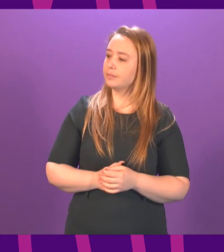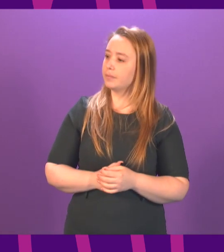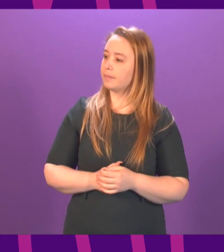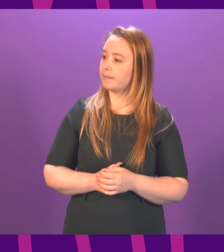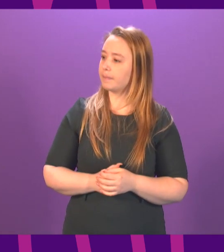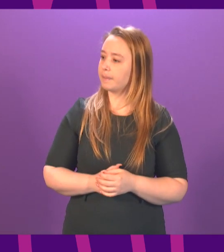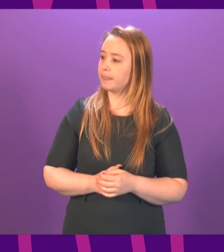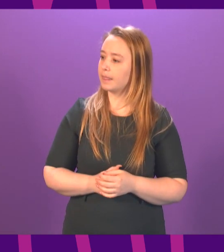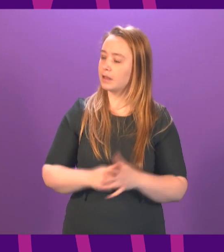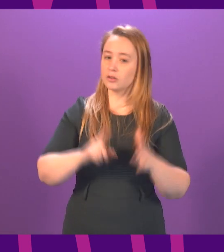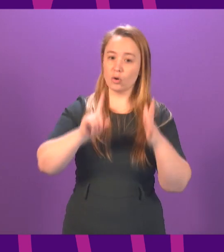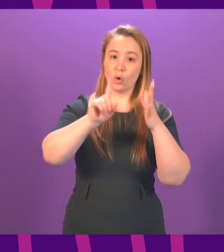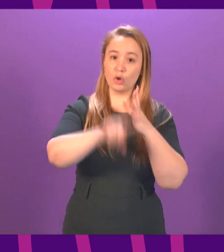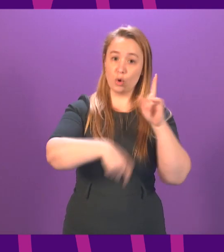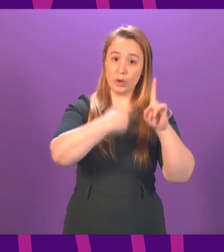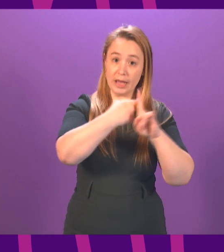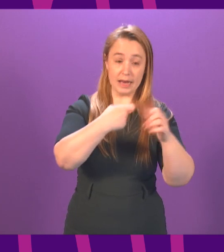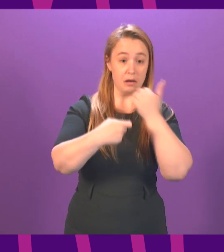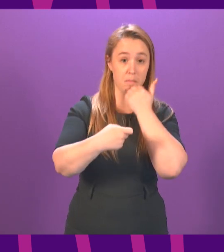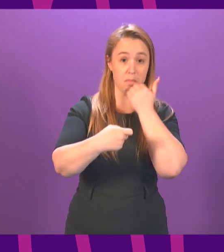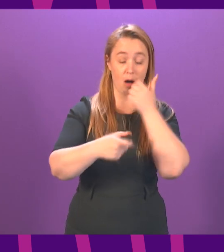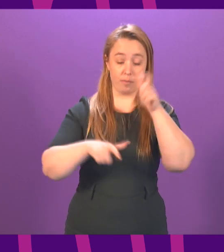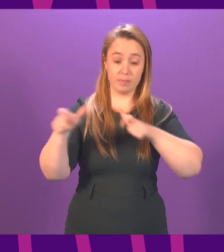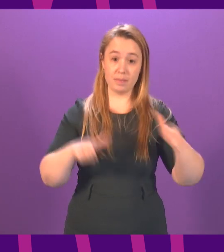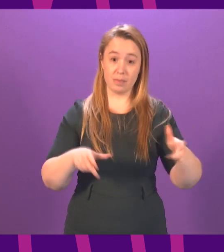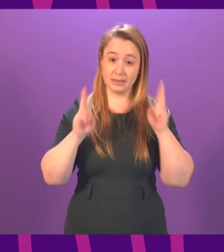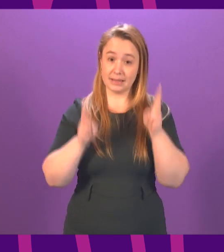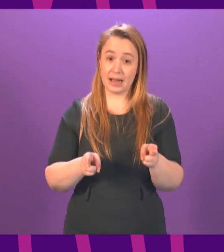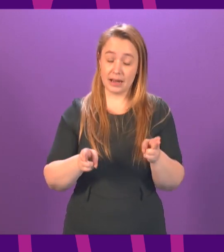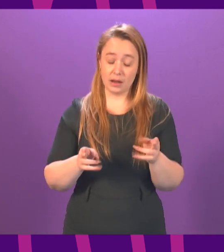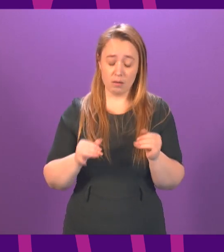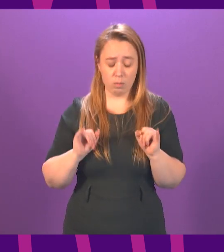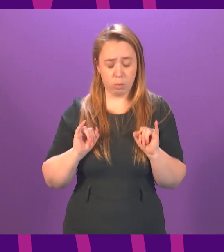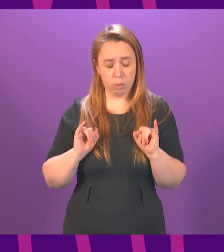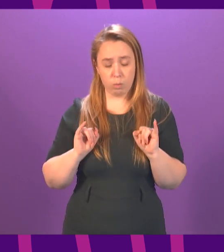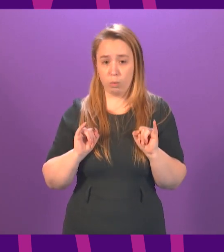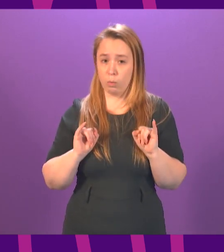week for the number of people dying in the UK is grim and should be something